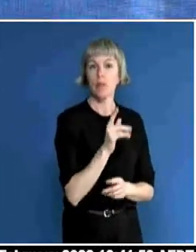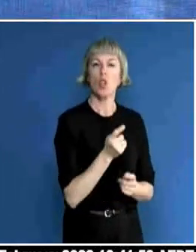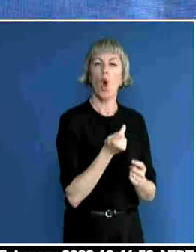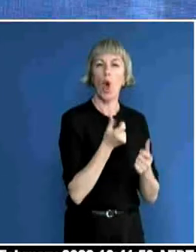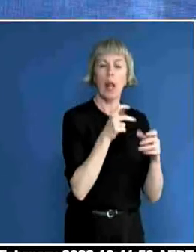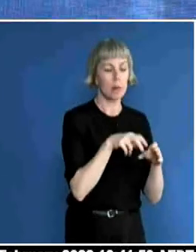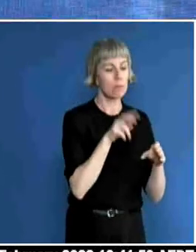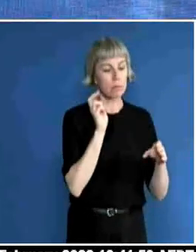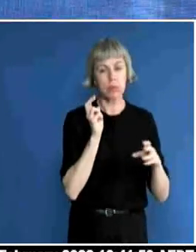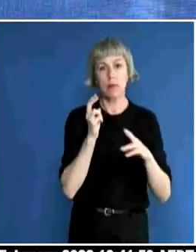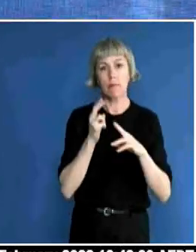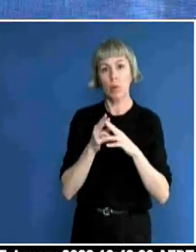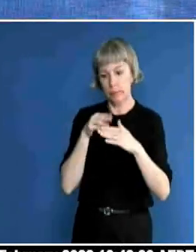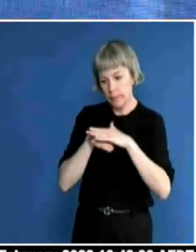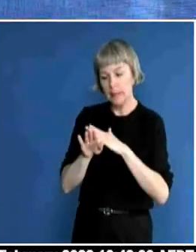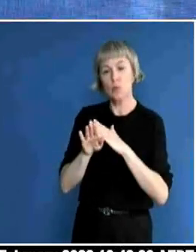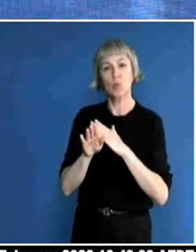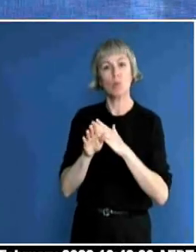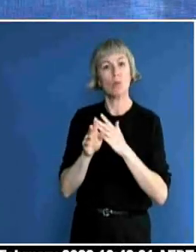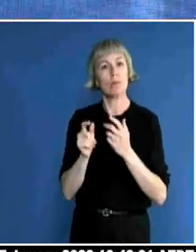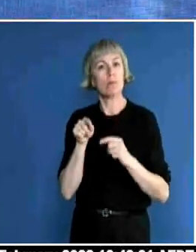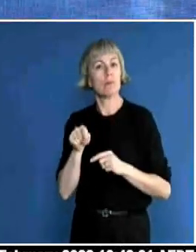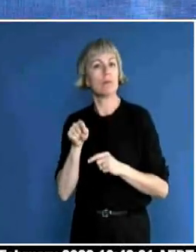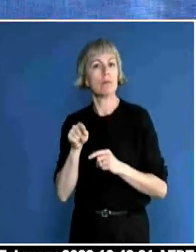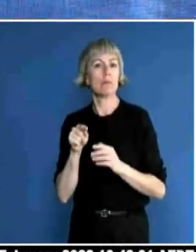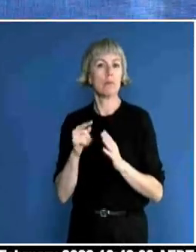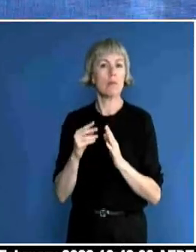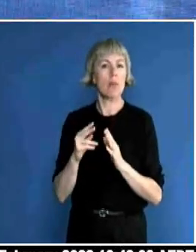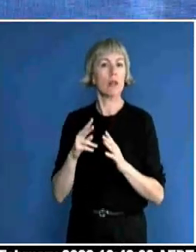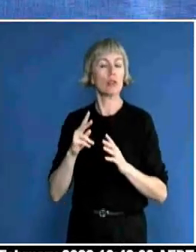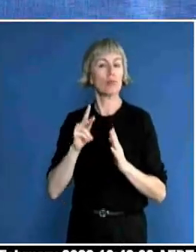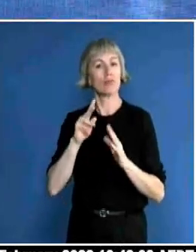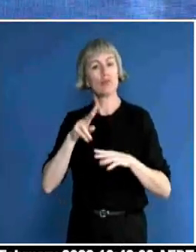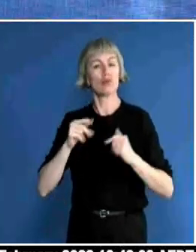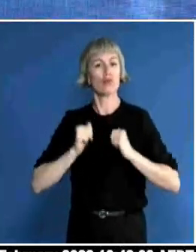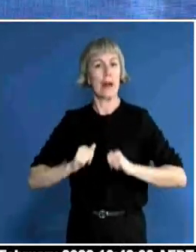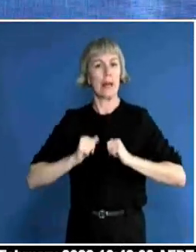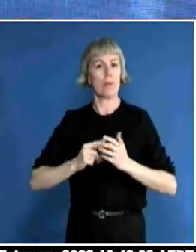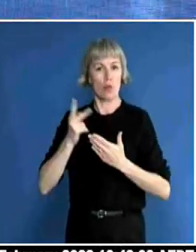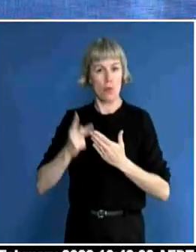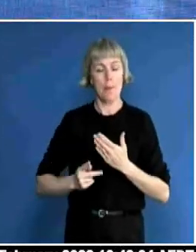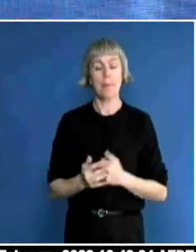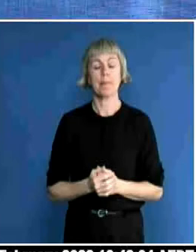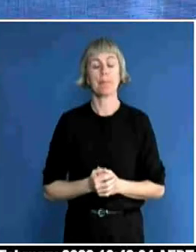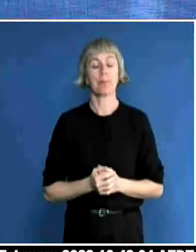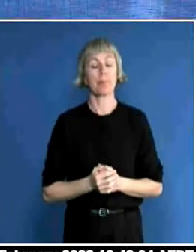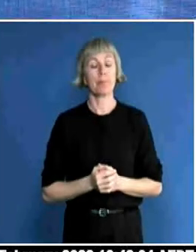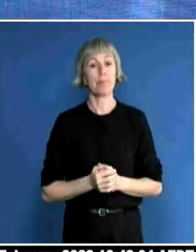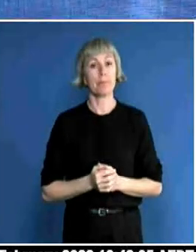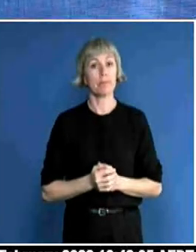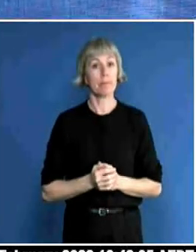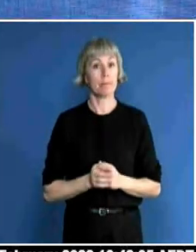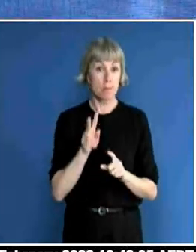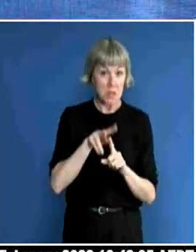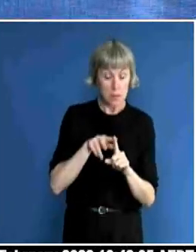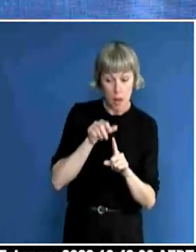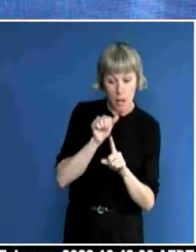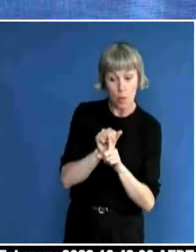You were diagnosed with Attention Deficit Hyperactivity Disorder in your 30s, and you